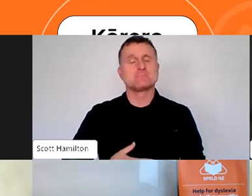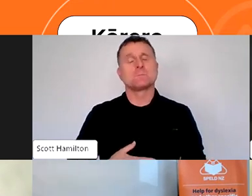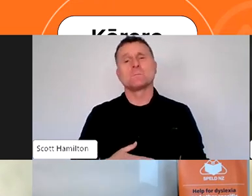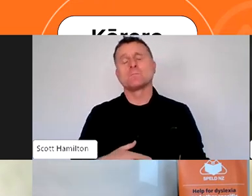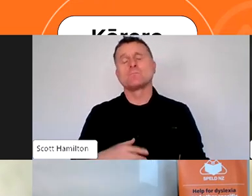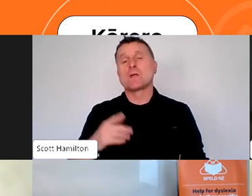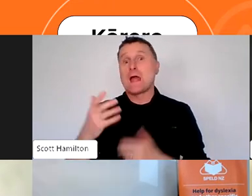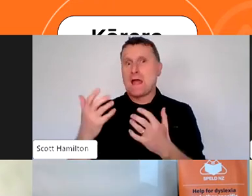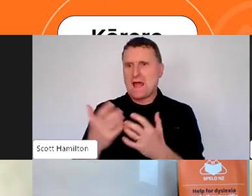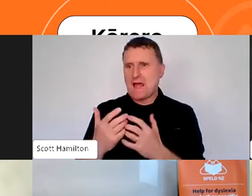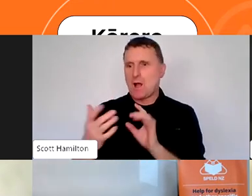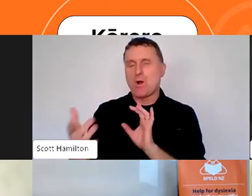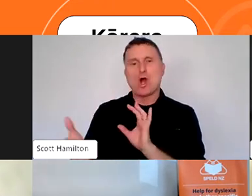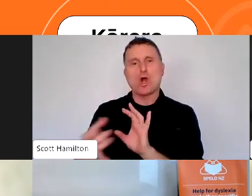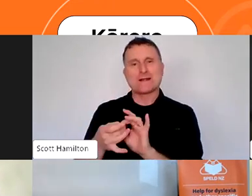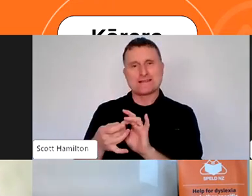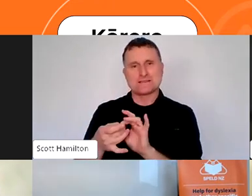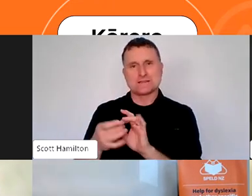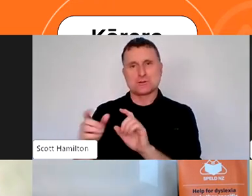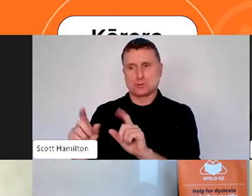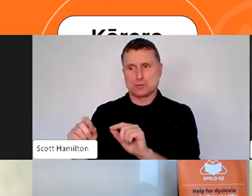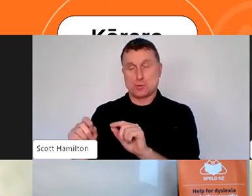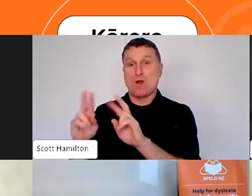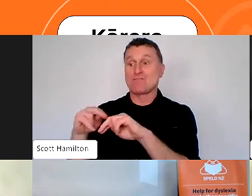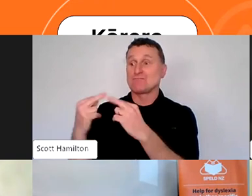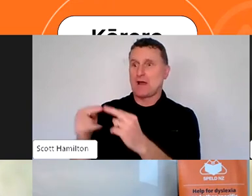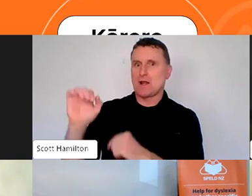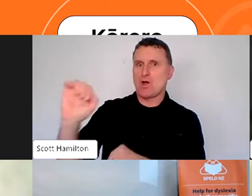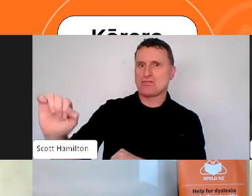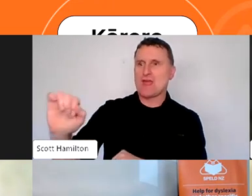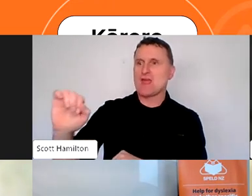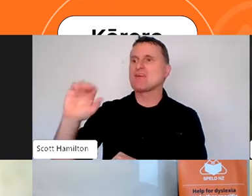it's taking a whānau voice, but having the whānau voice at our